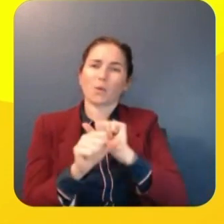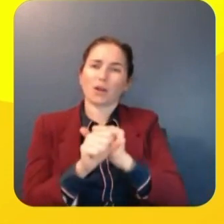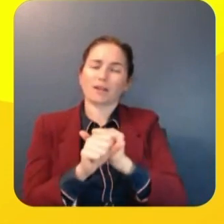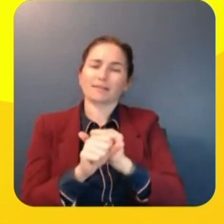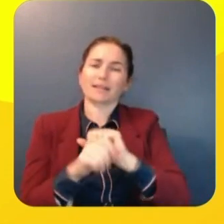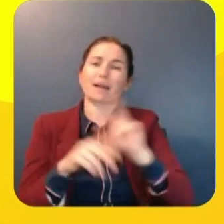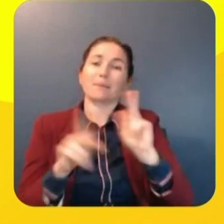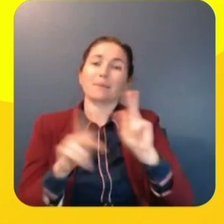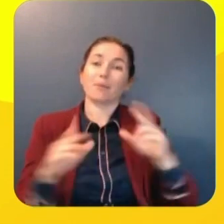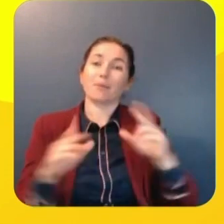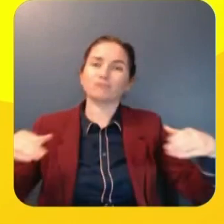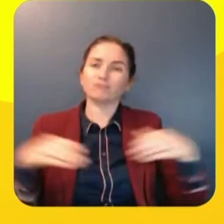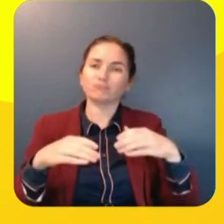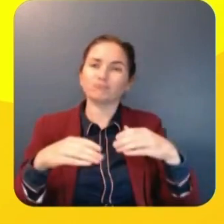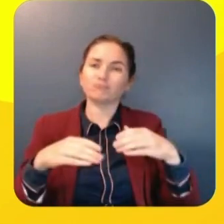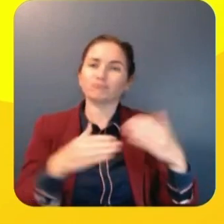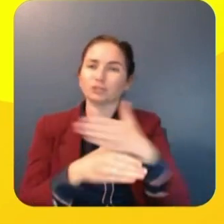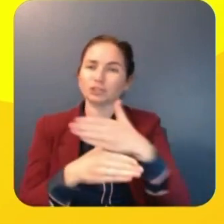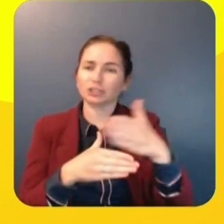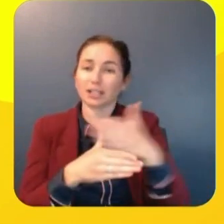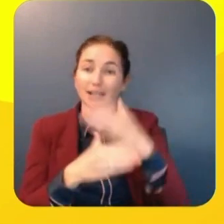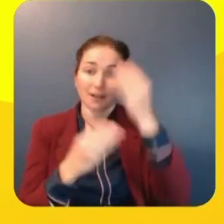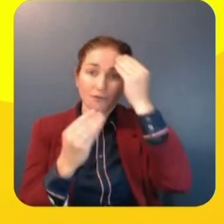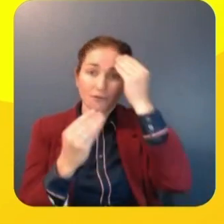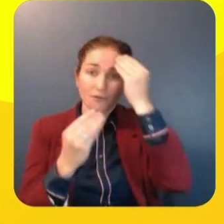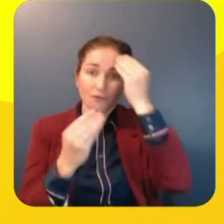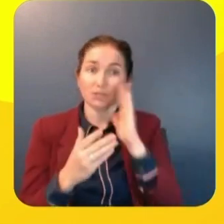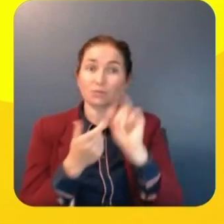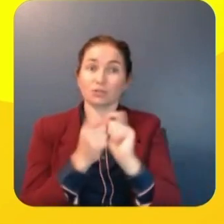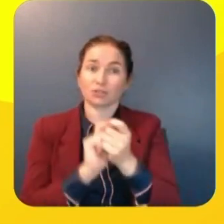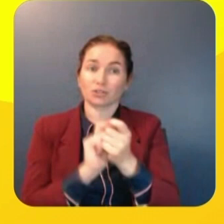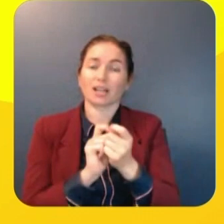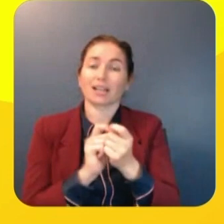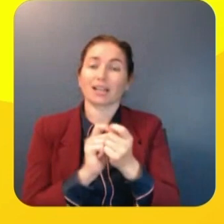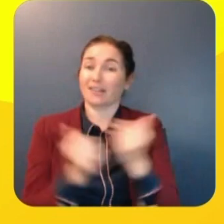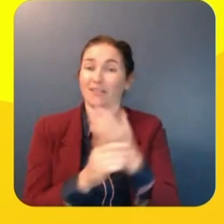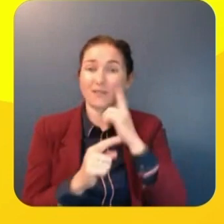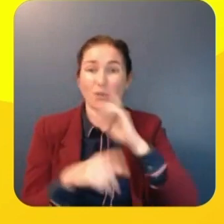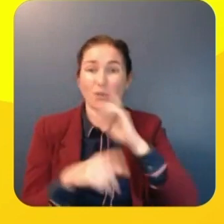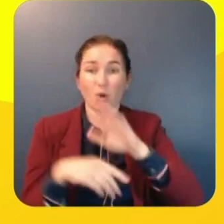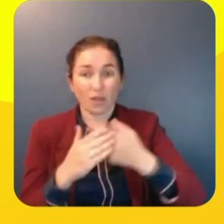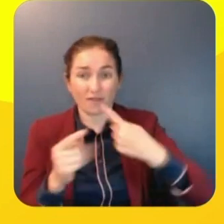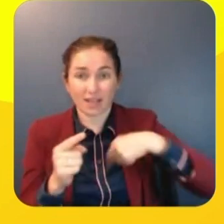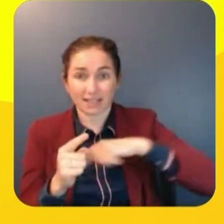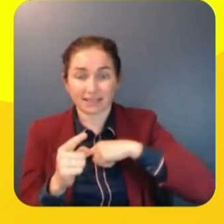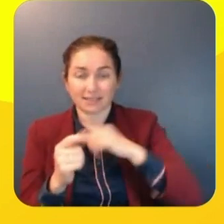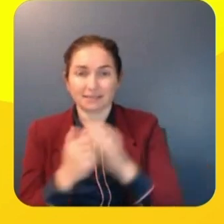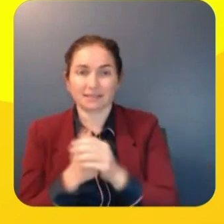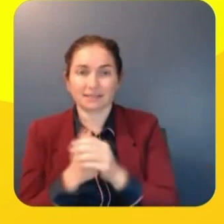to share that information so it will change the game for all of us. To shed some more light on this incredible coalition,